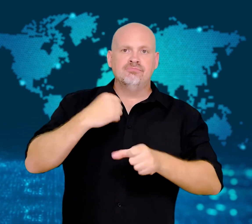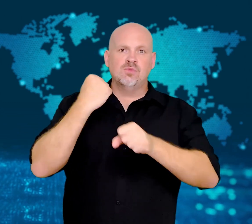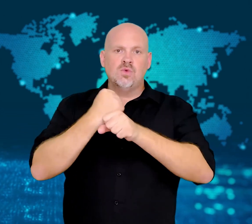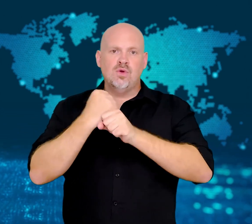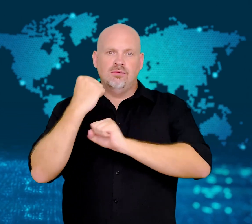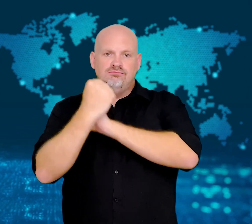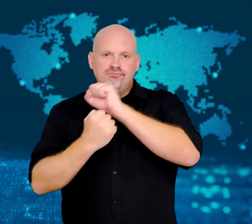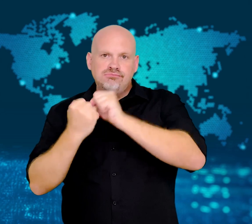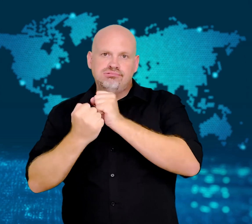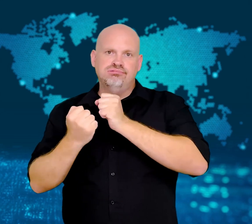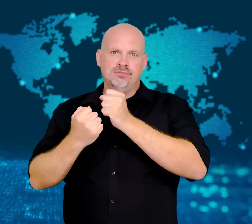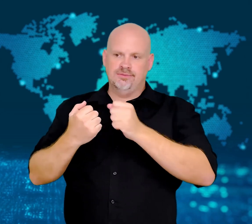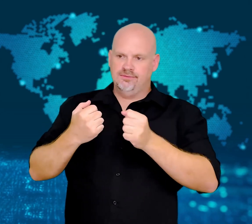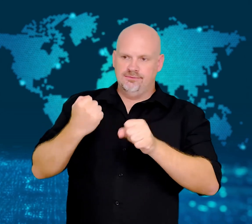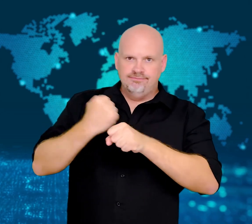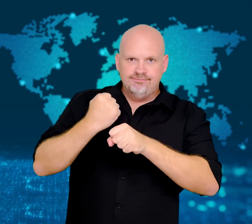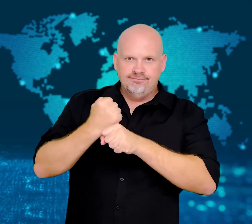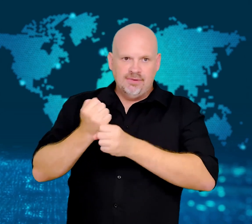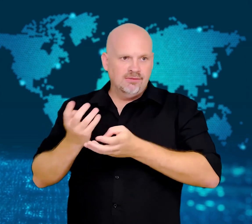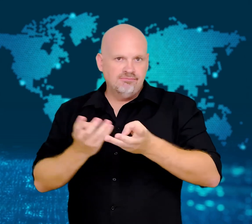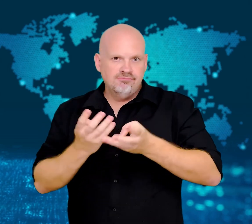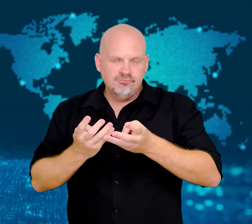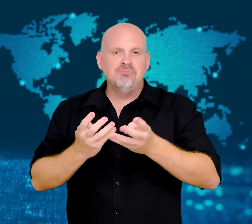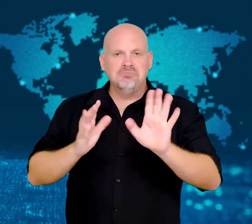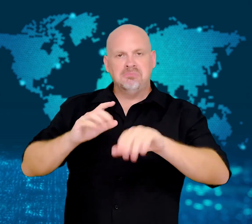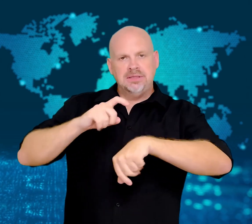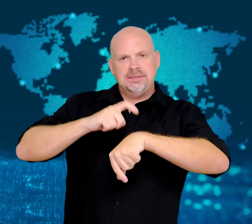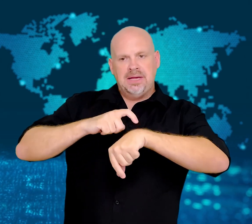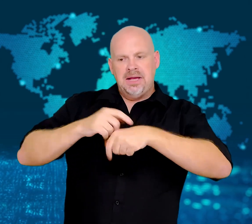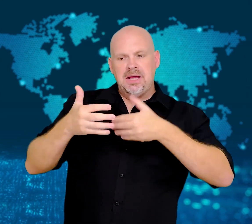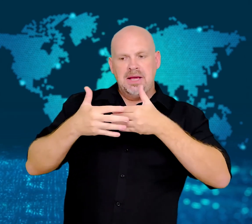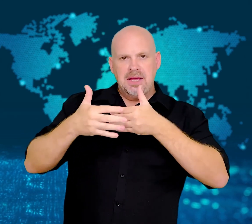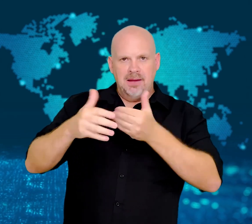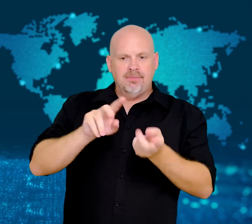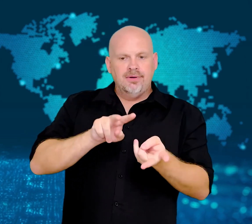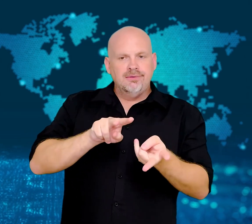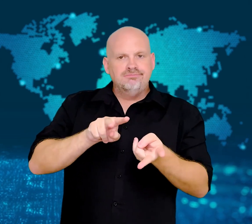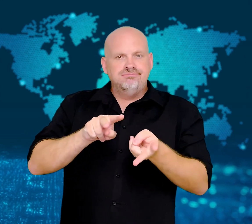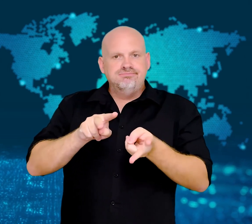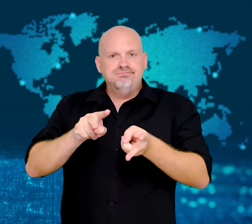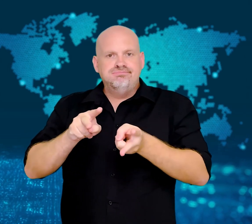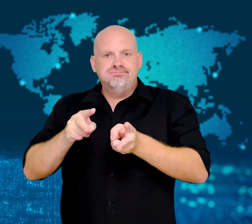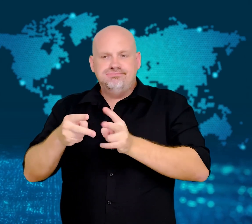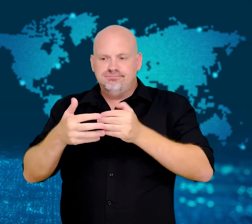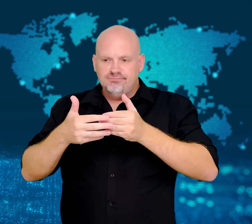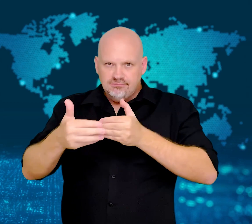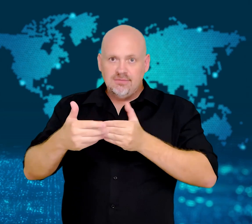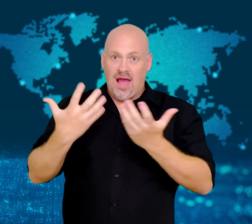to transition to replacement items and to use up their existing